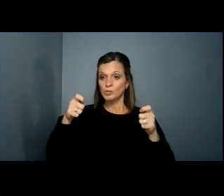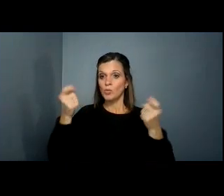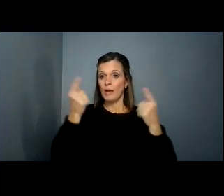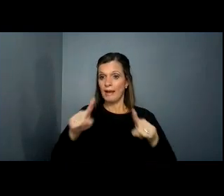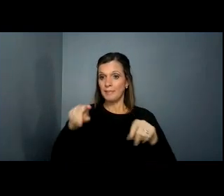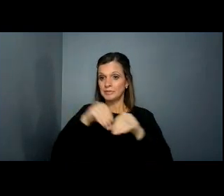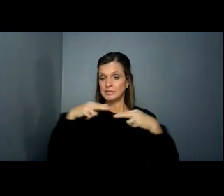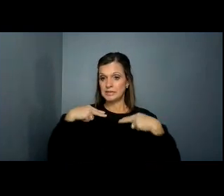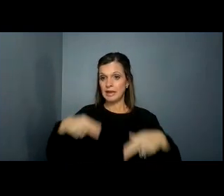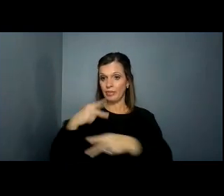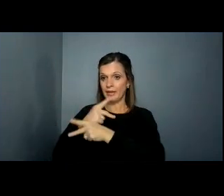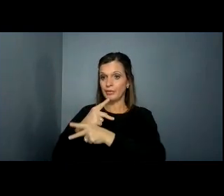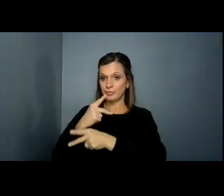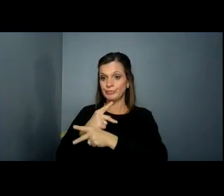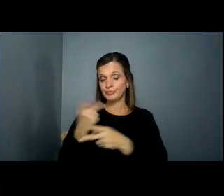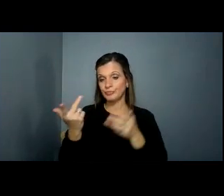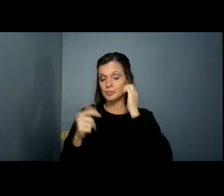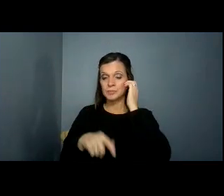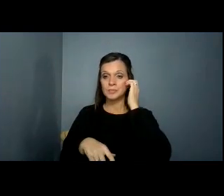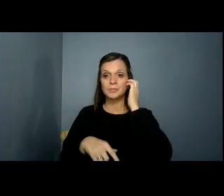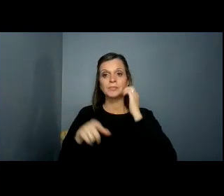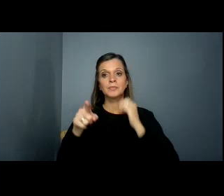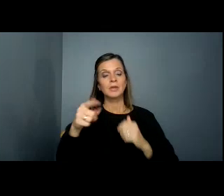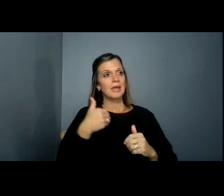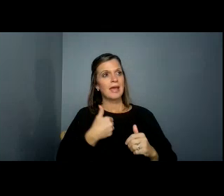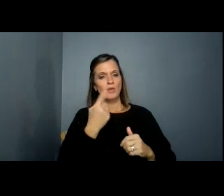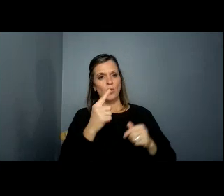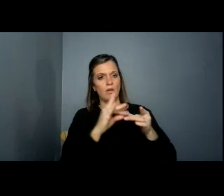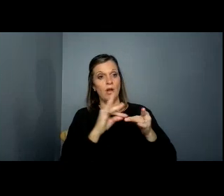Had one comment. Someone lived near a busy St. and because it was so loud,